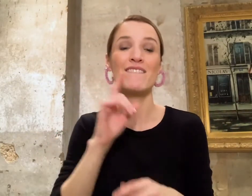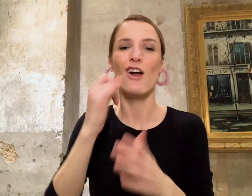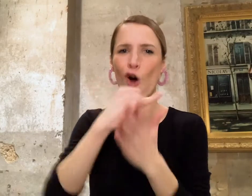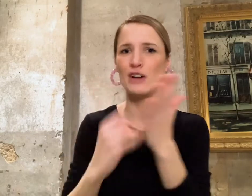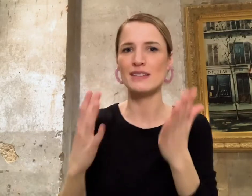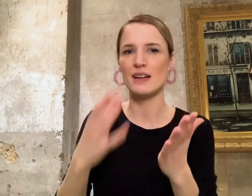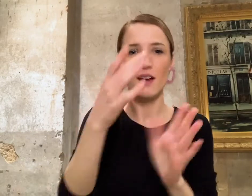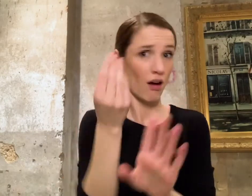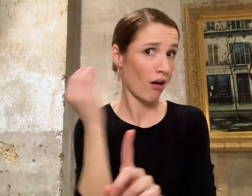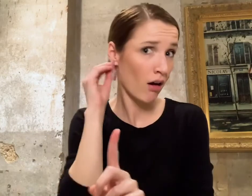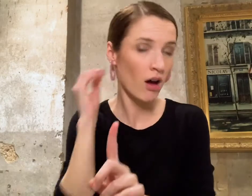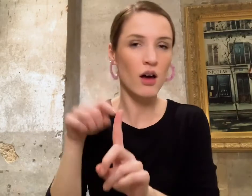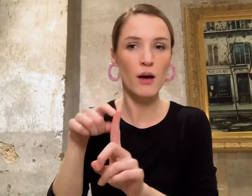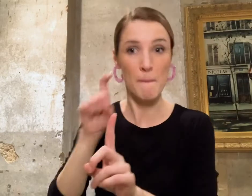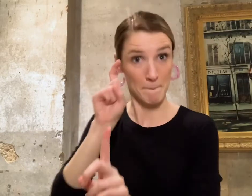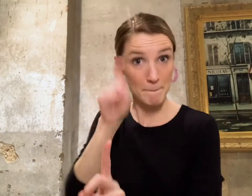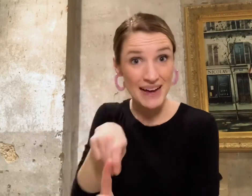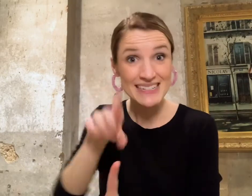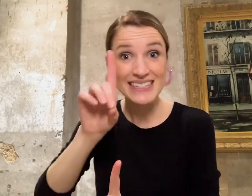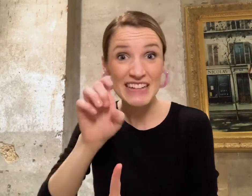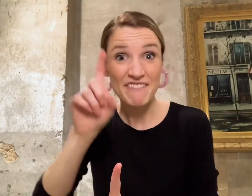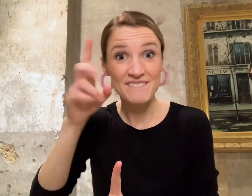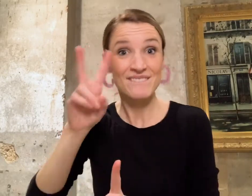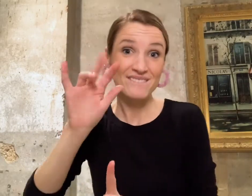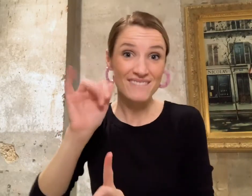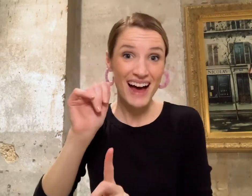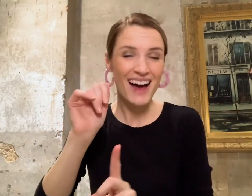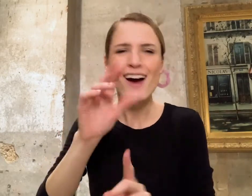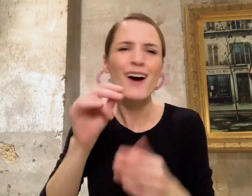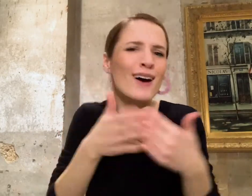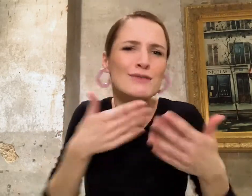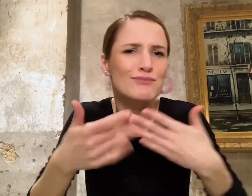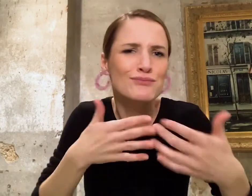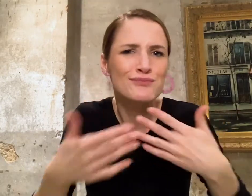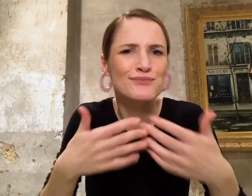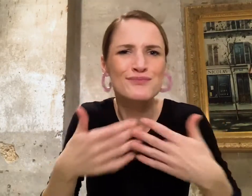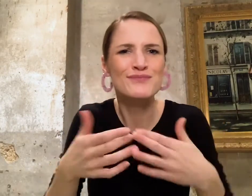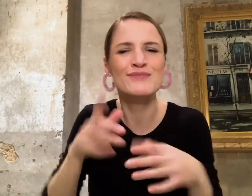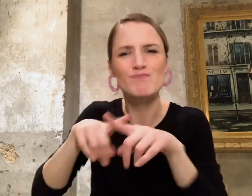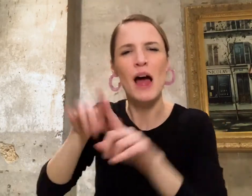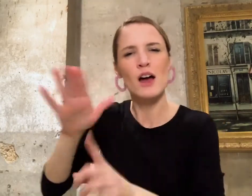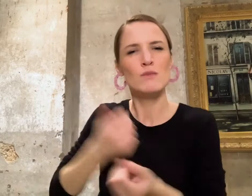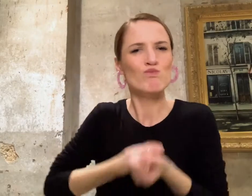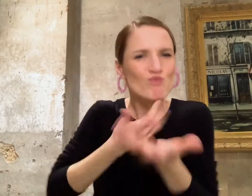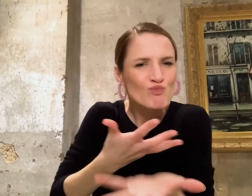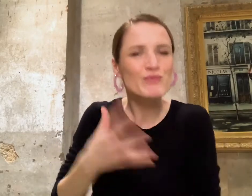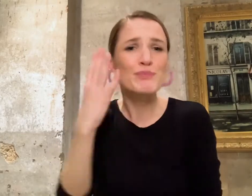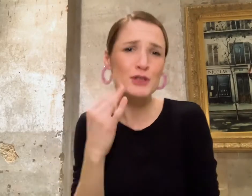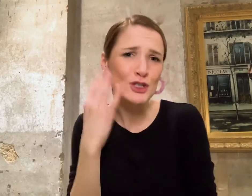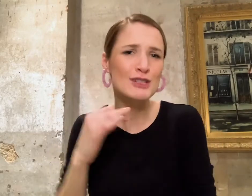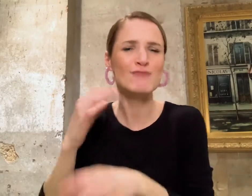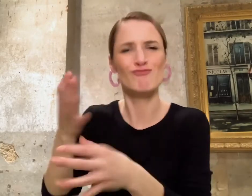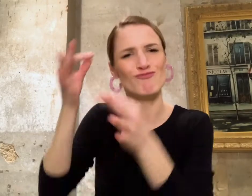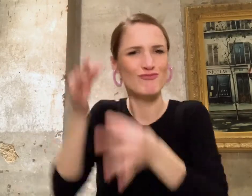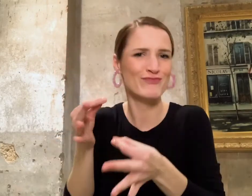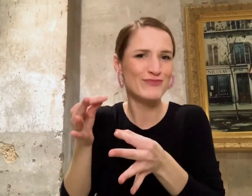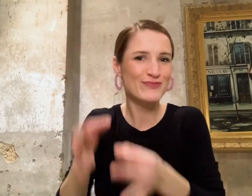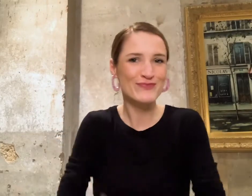It is clearly possible for Deaf artists not to work in the area of De'VIA.